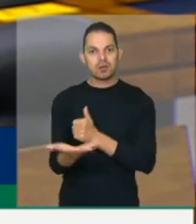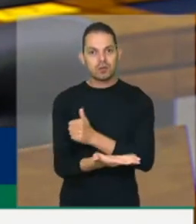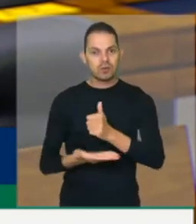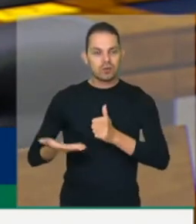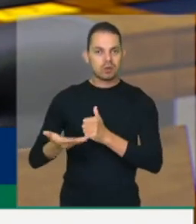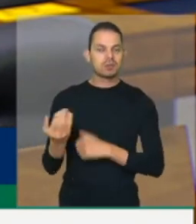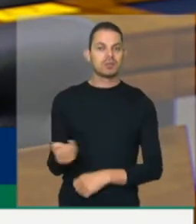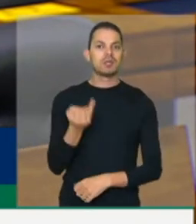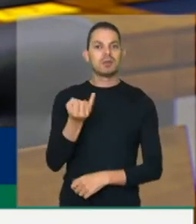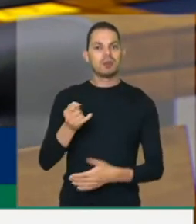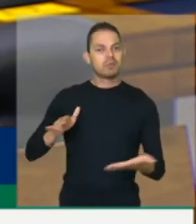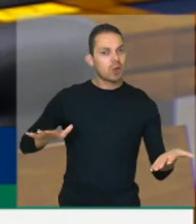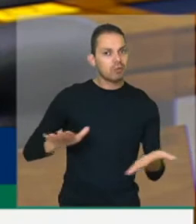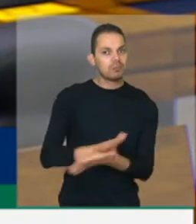FUNDAMENTAIS QUE PUDESSEM COMBATER ESTA PANDEMIA,